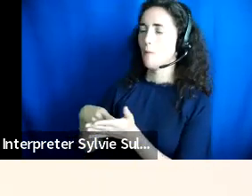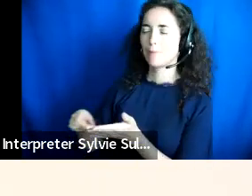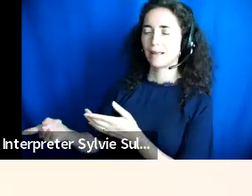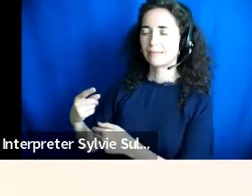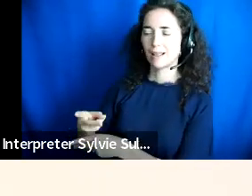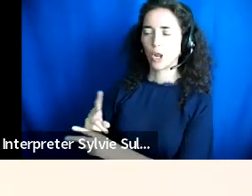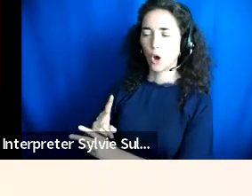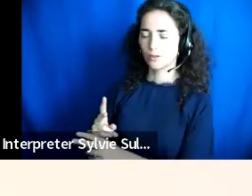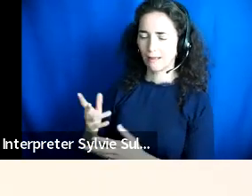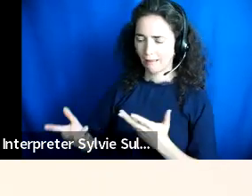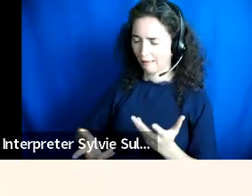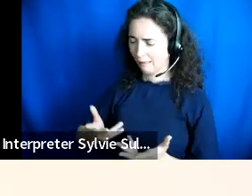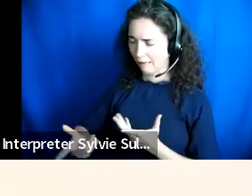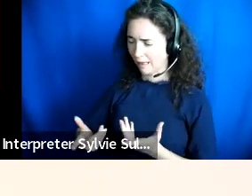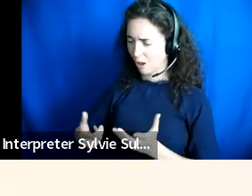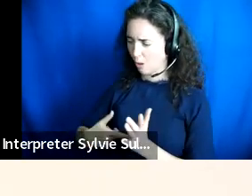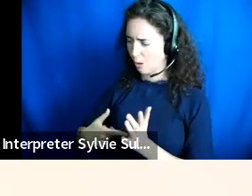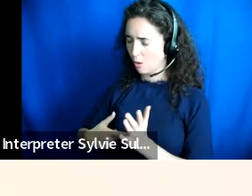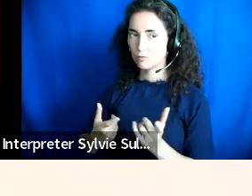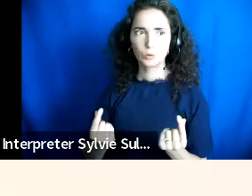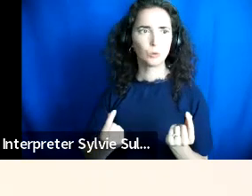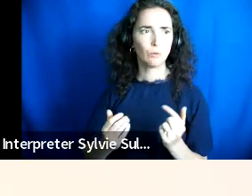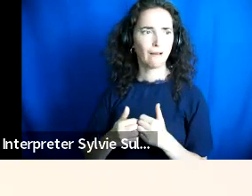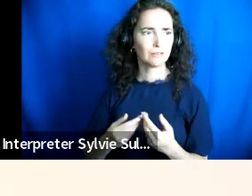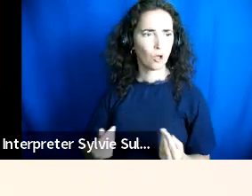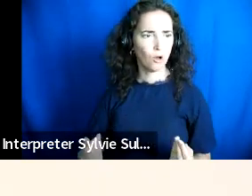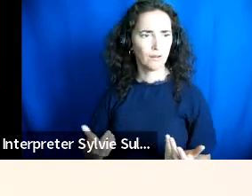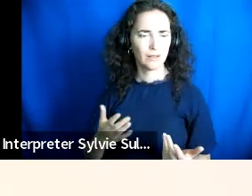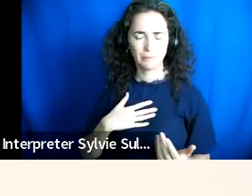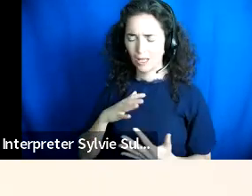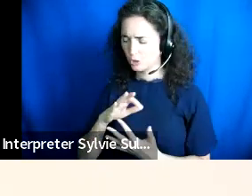So what do you do with that? How do you navigate those choices again?